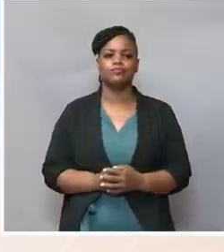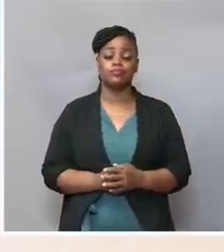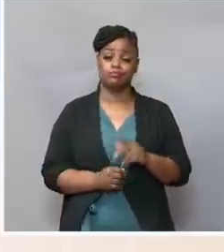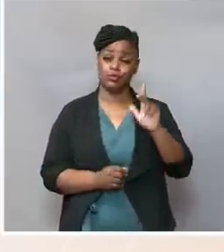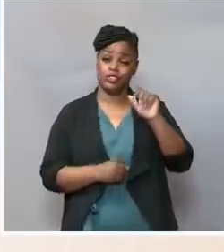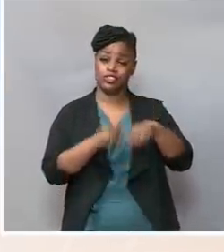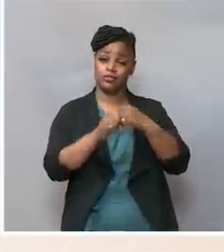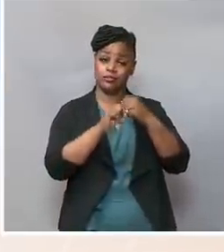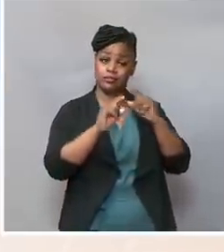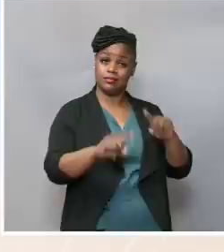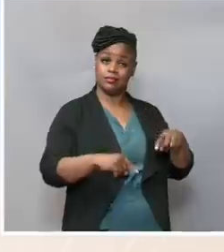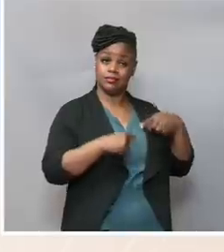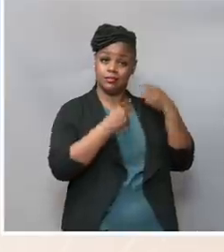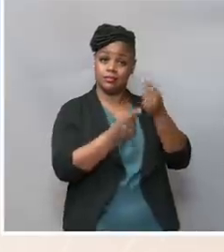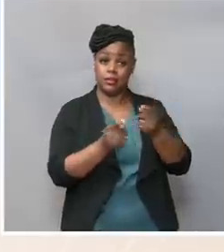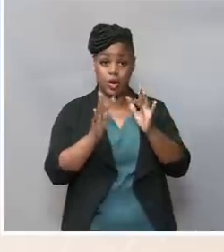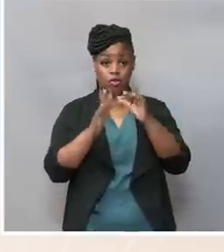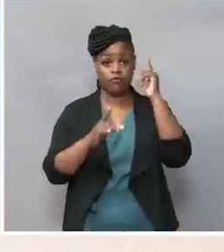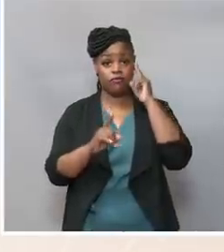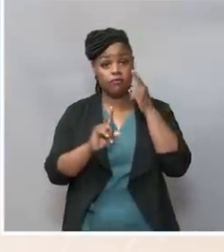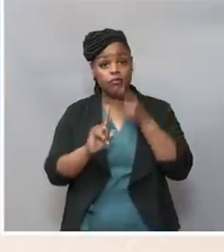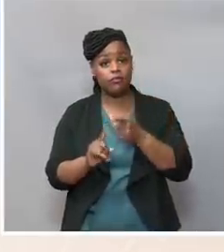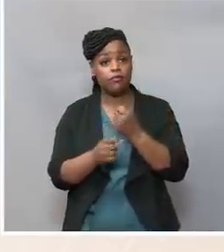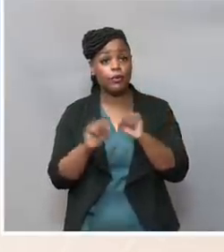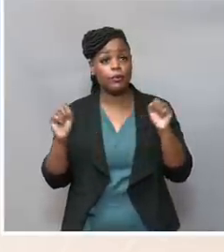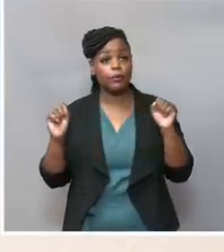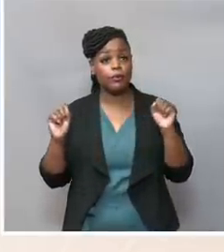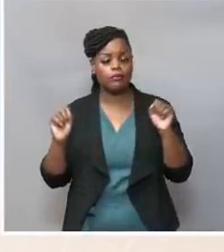has provided support and technical assistance